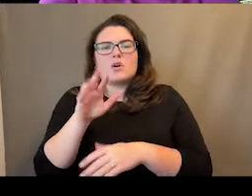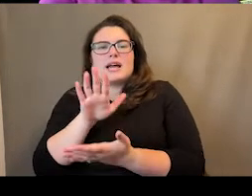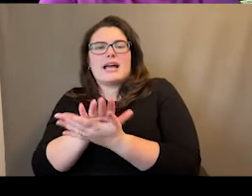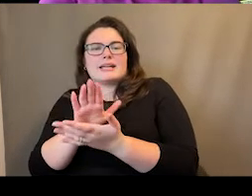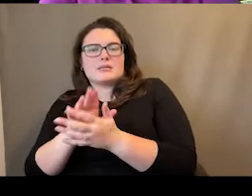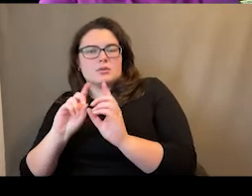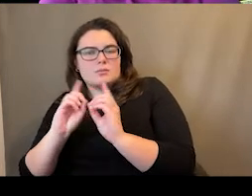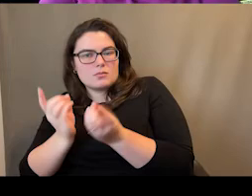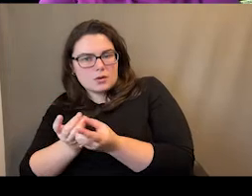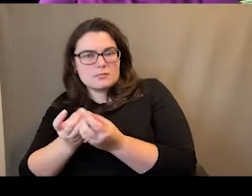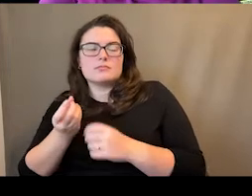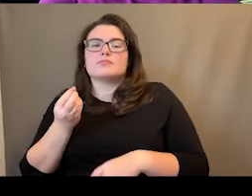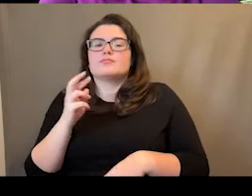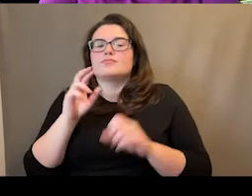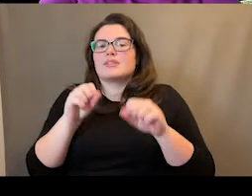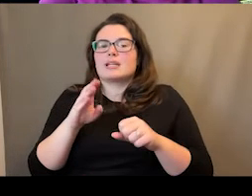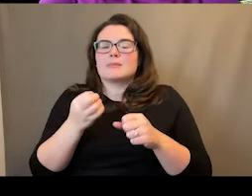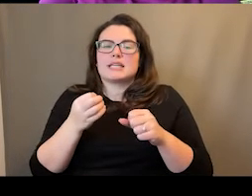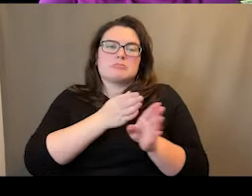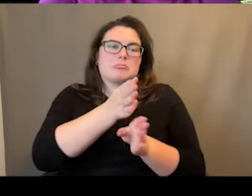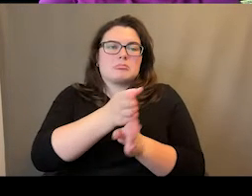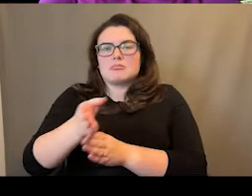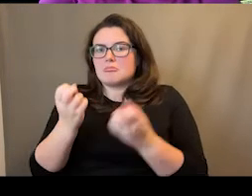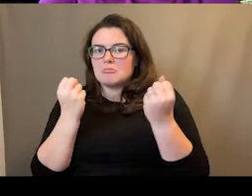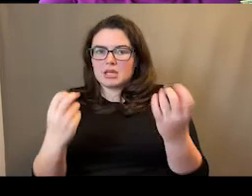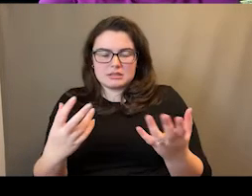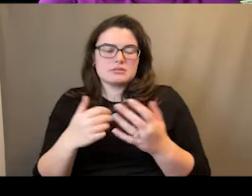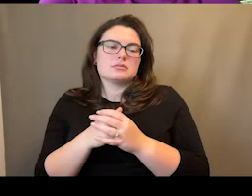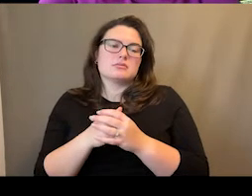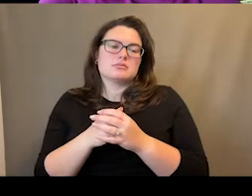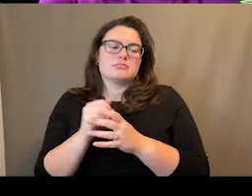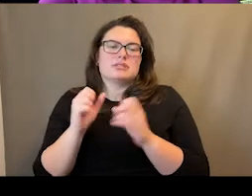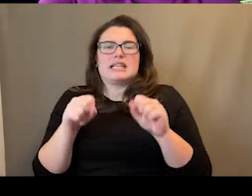or it can be interdisciplinary and include multiple departments.